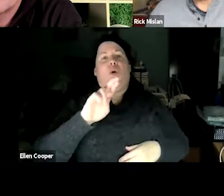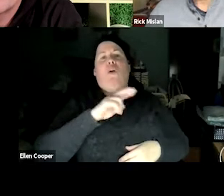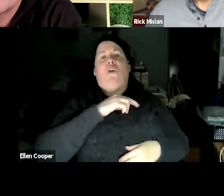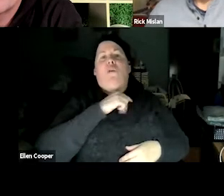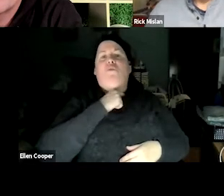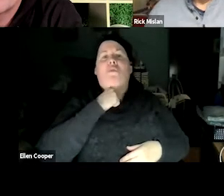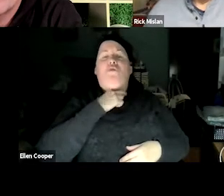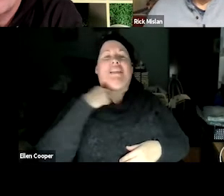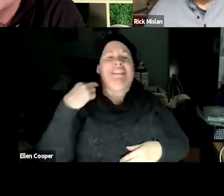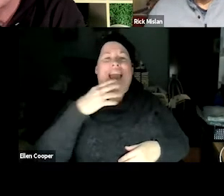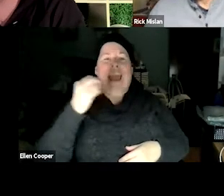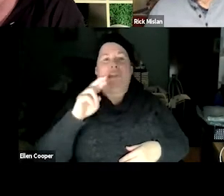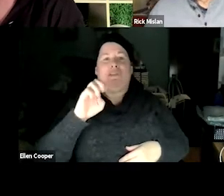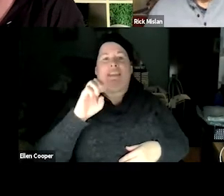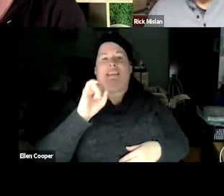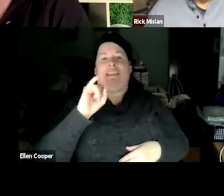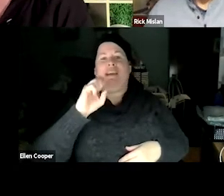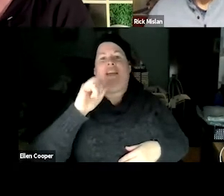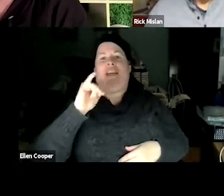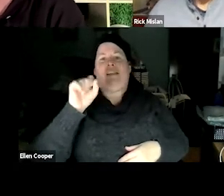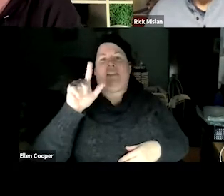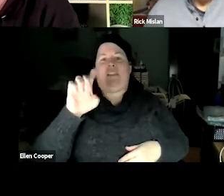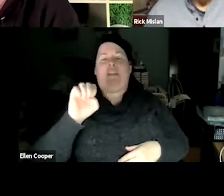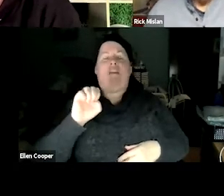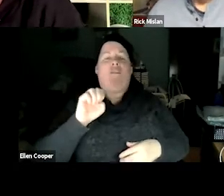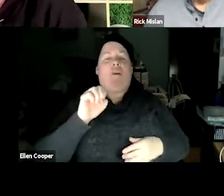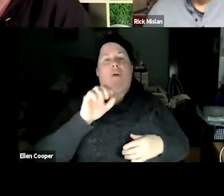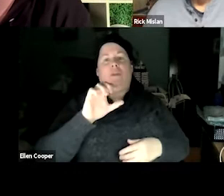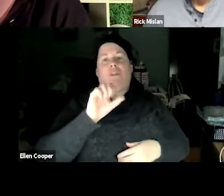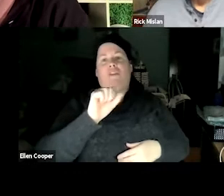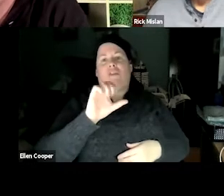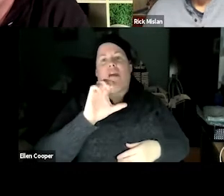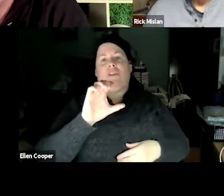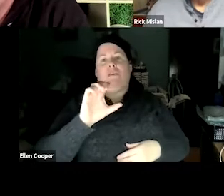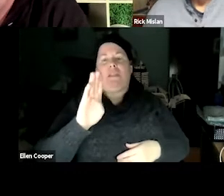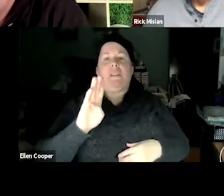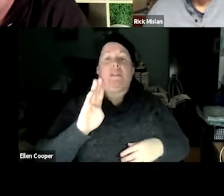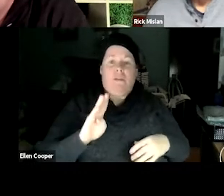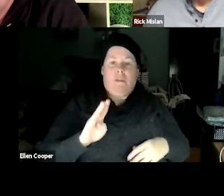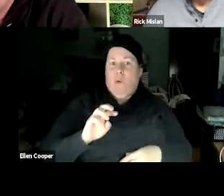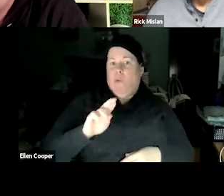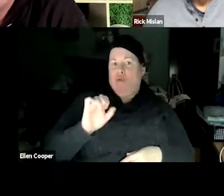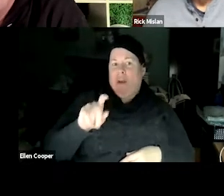CalebBarlow: Well, which actually I think is an interesting plug for you, Rick. In what you've been building. One of the things that